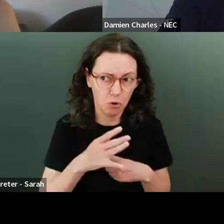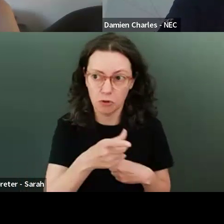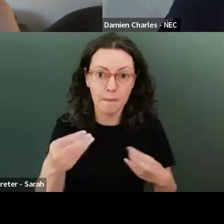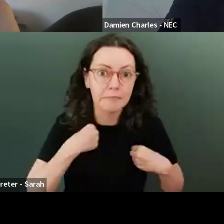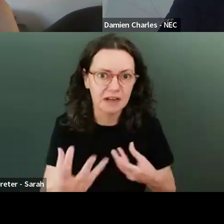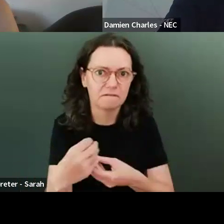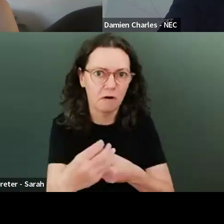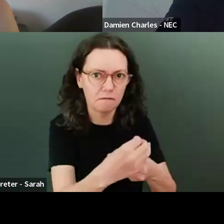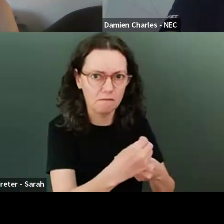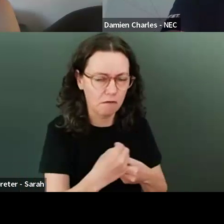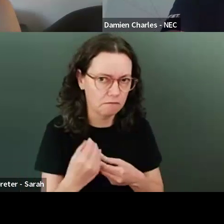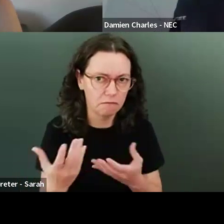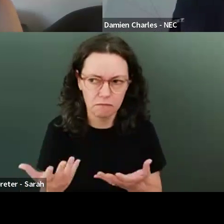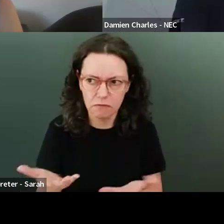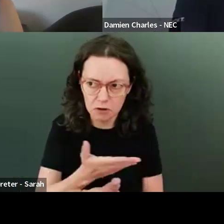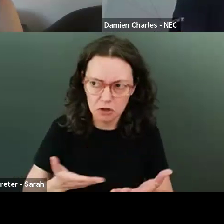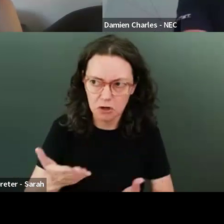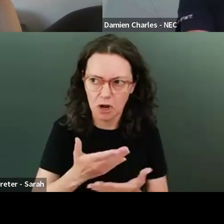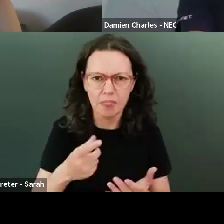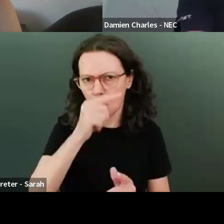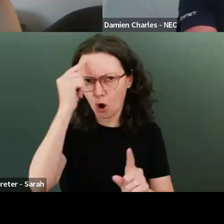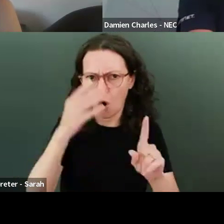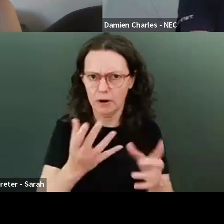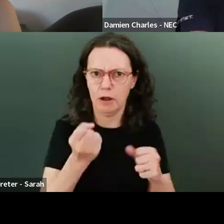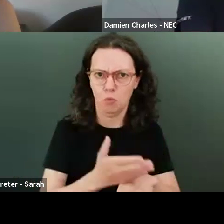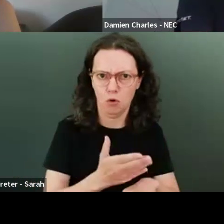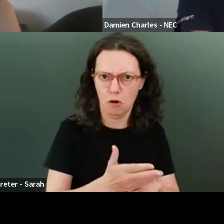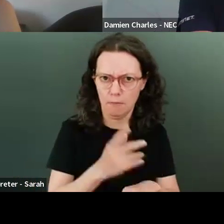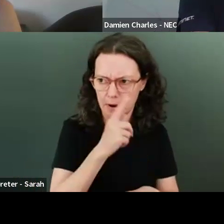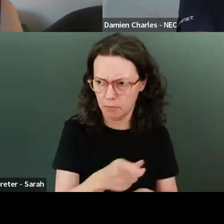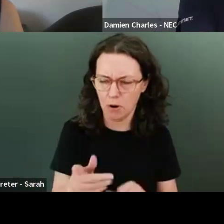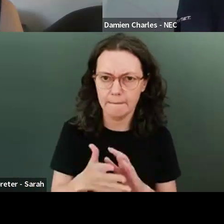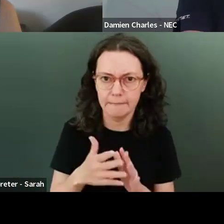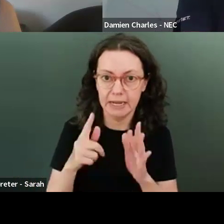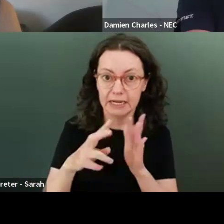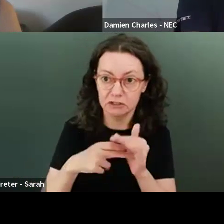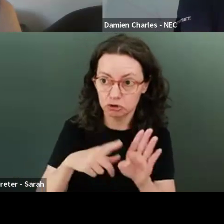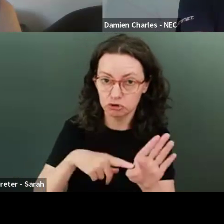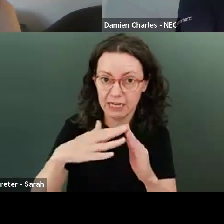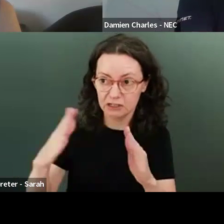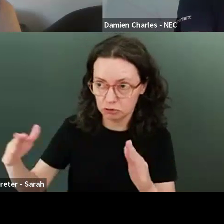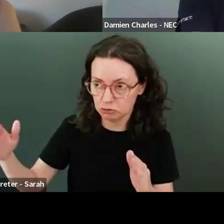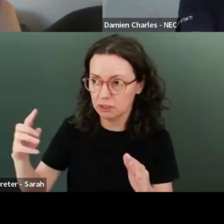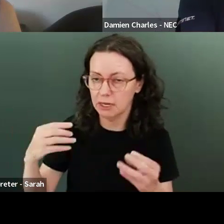to a job needs to lead to a job and that means industry and people within